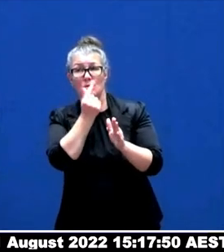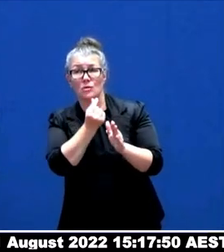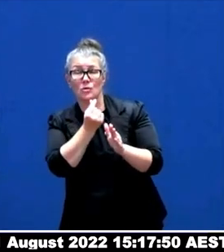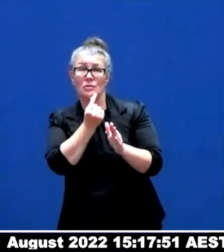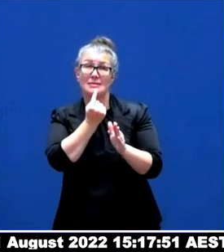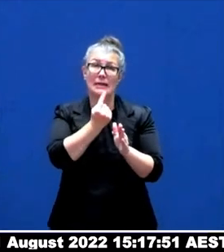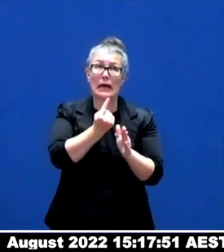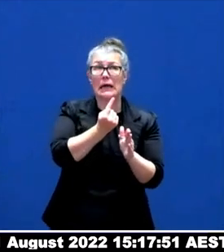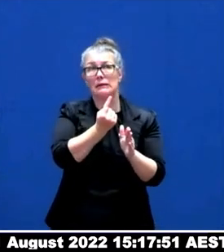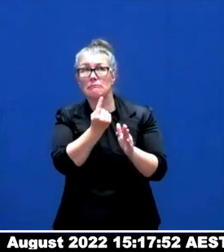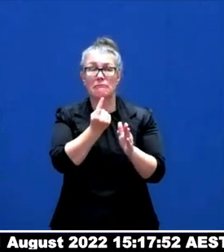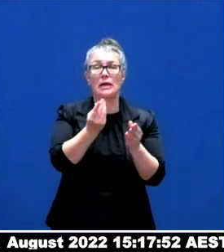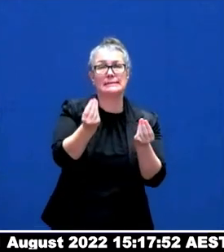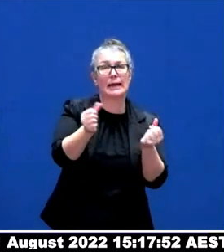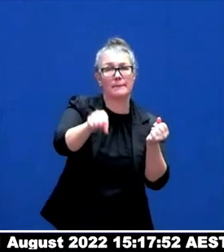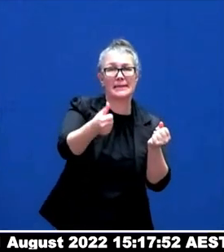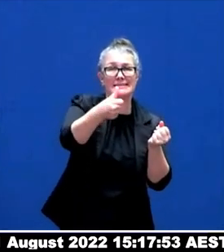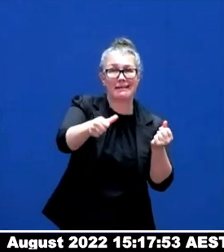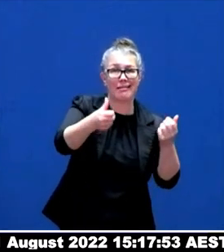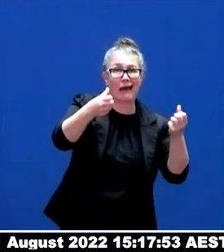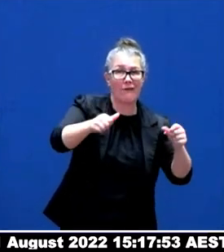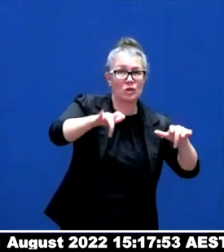still exist. COMMISSIONER RYAN: Are you able to give the Royal Commission an assurance